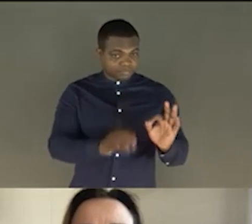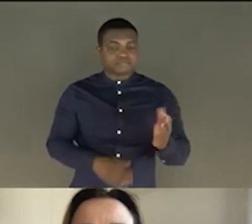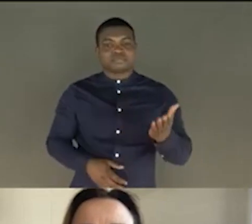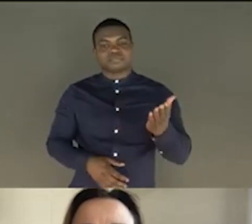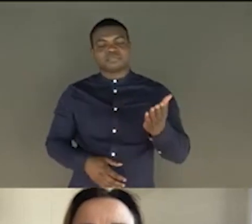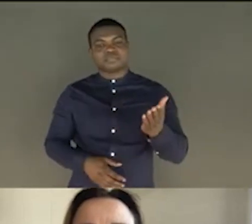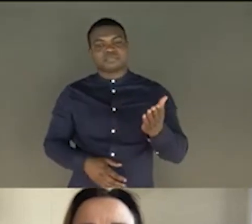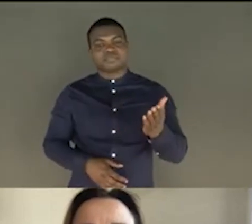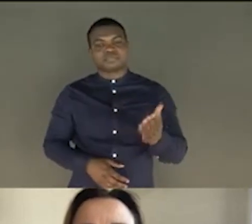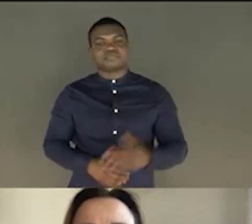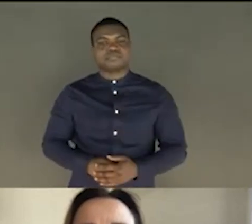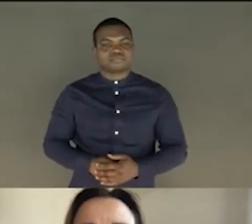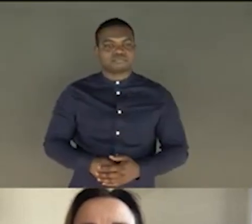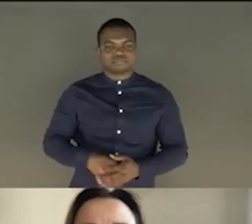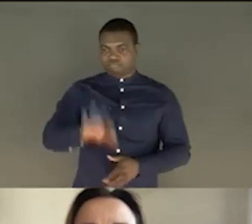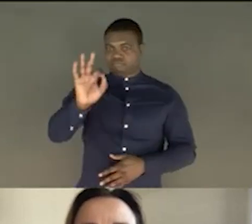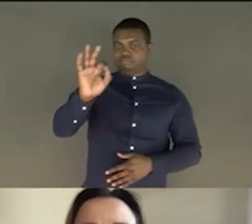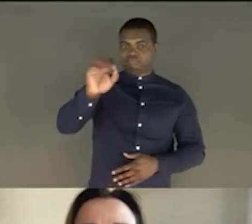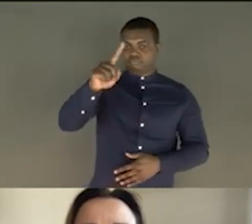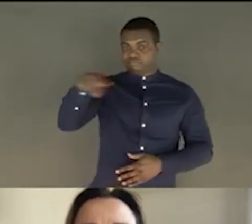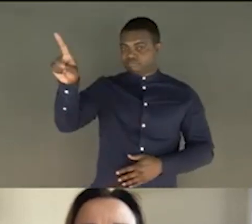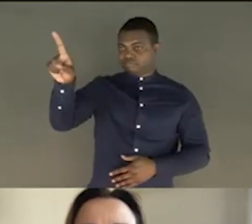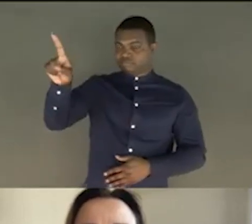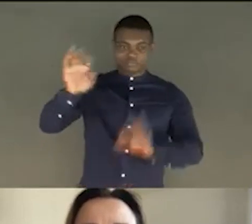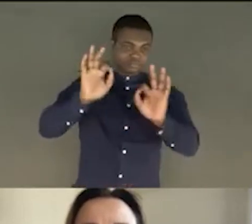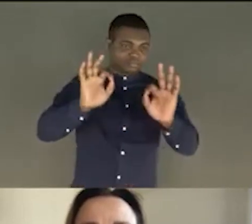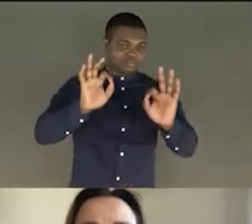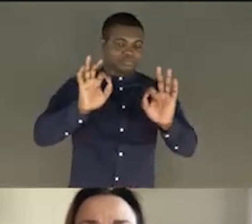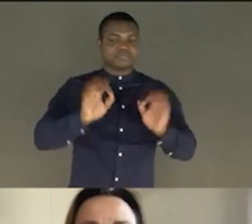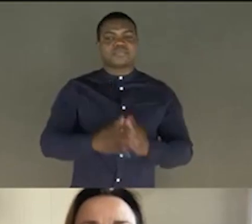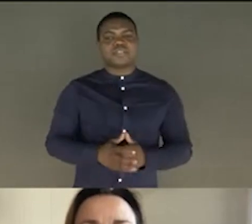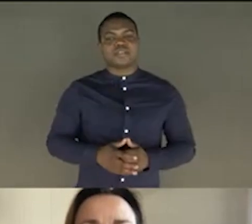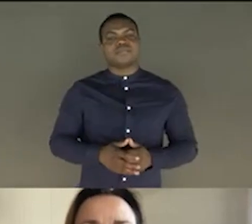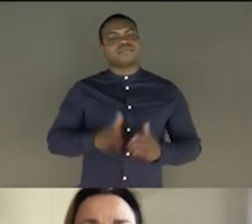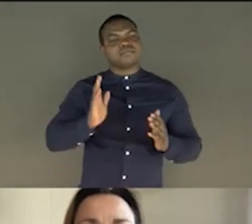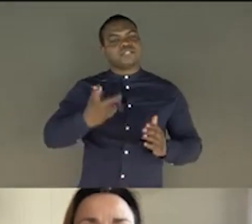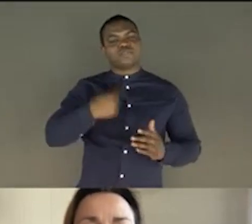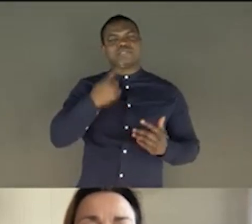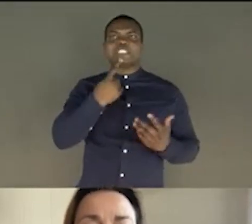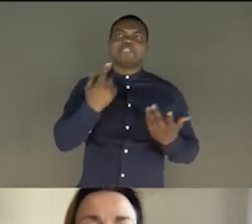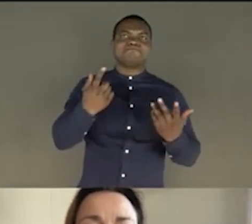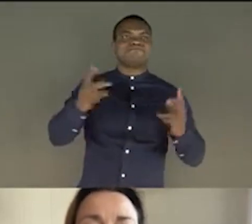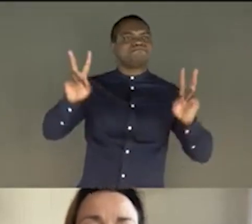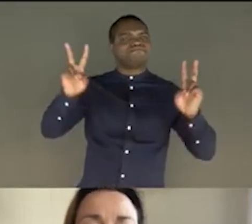That's also why we wanted to test this on this specific website that had this huge amount of text.